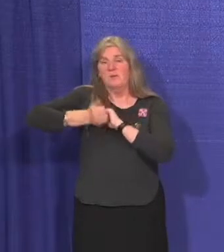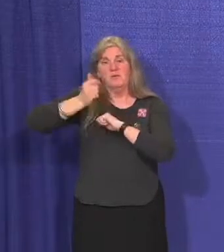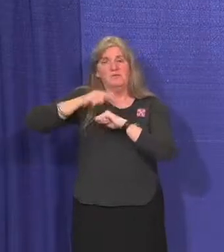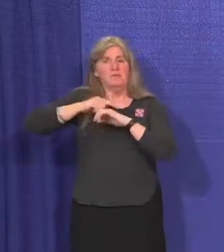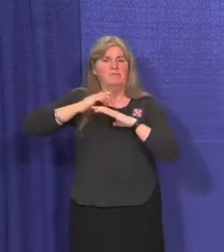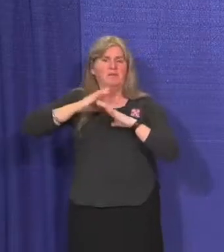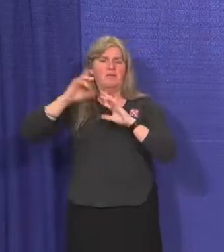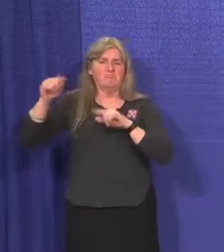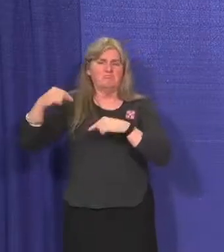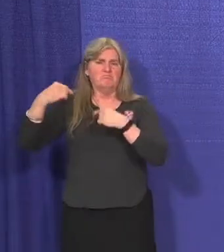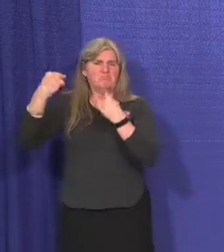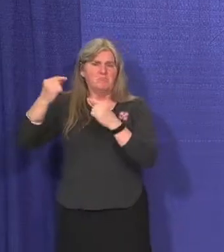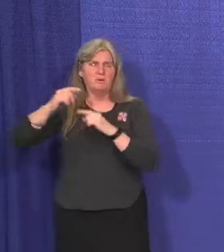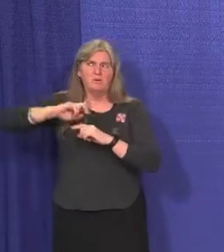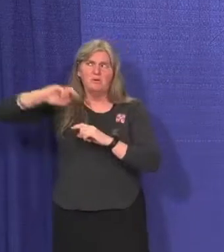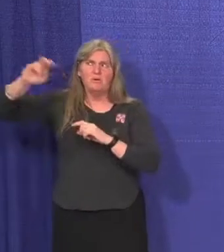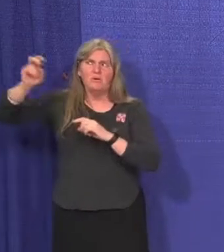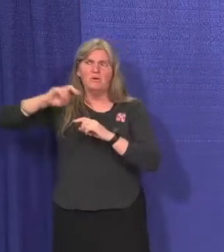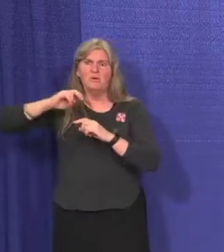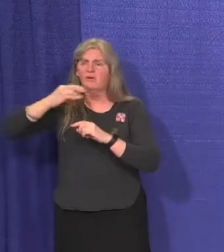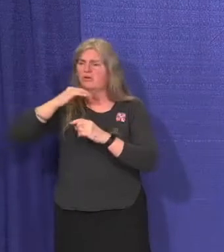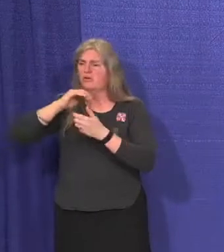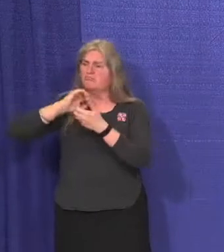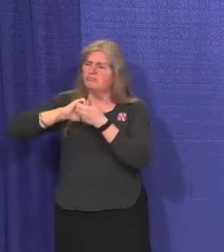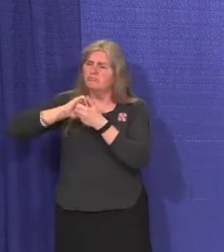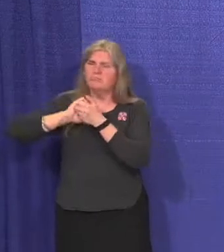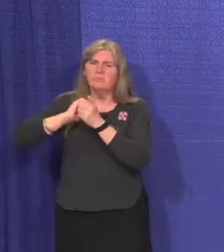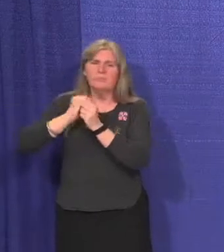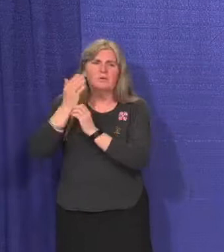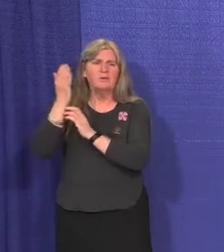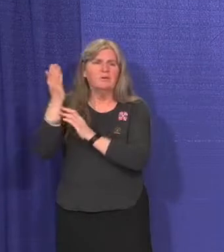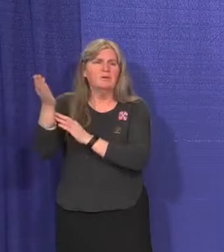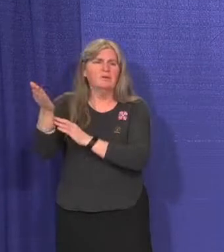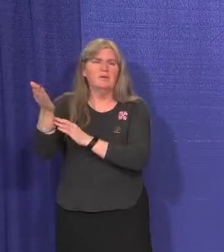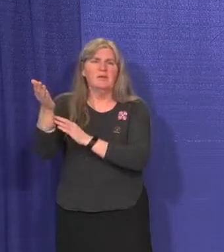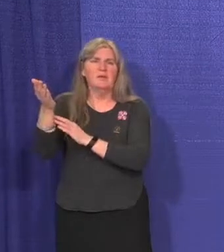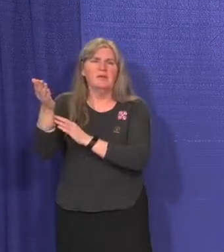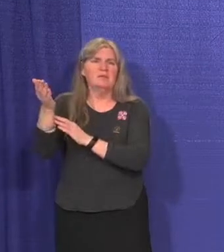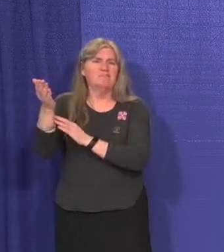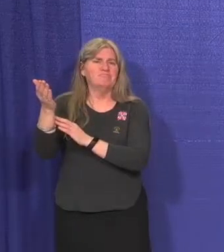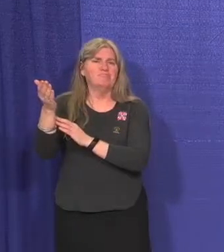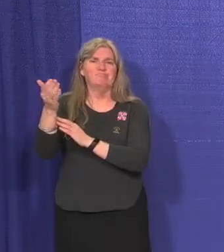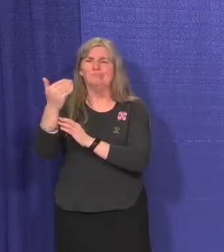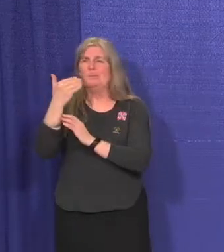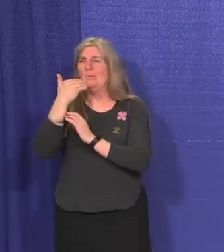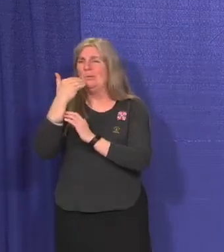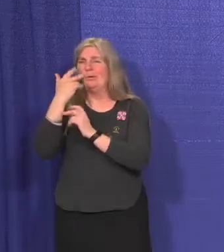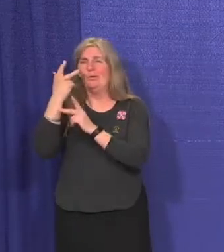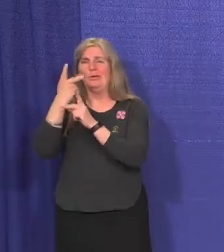conversation. There is always a need for